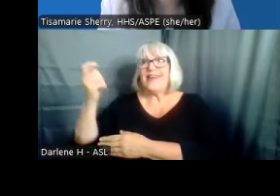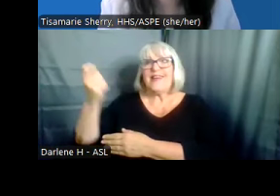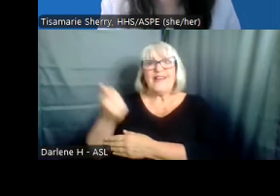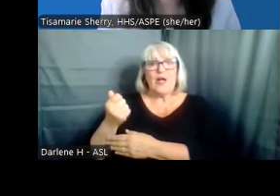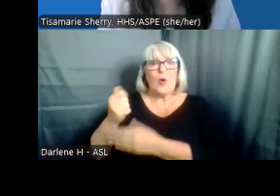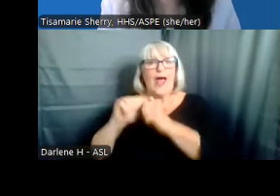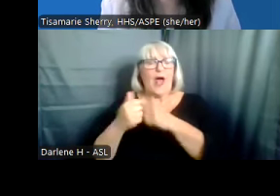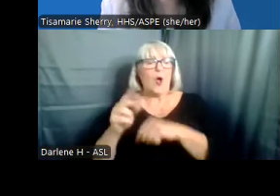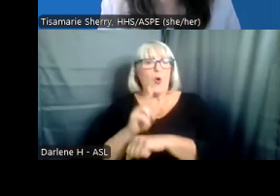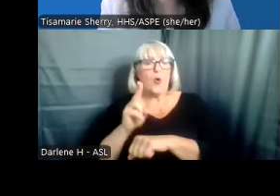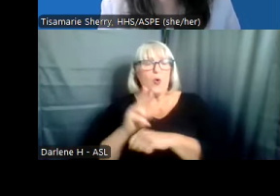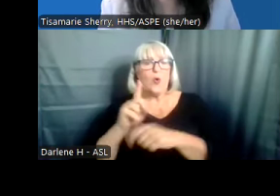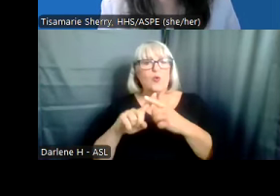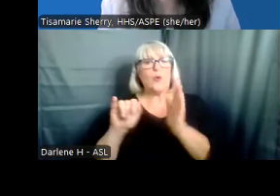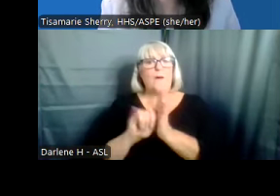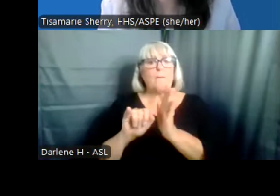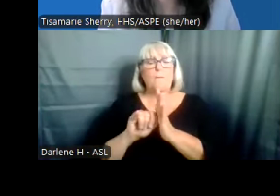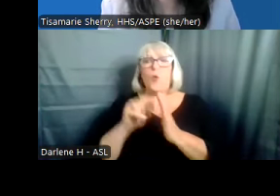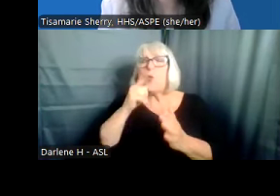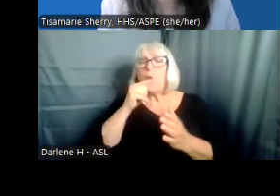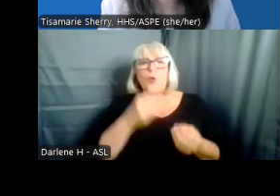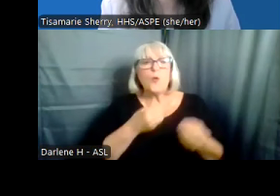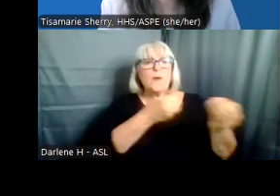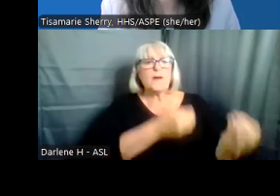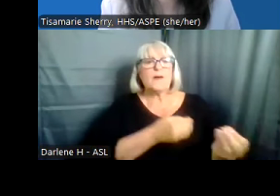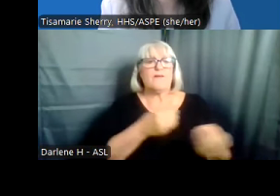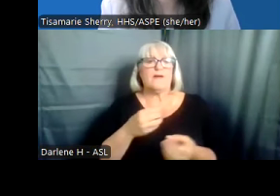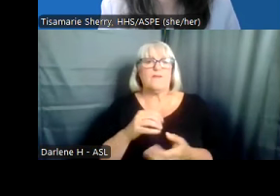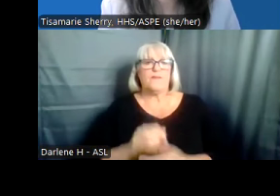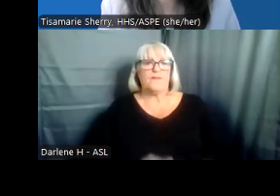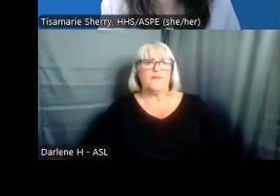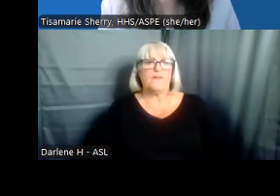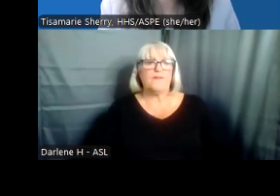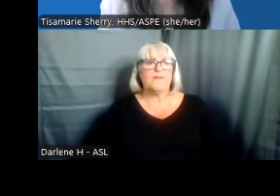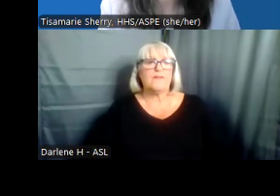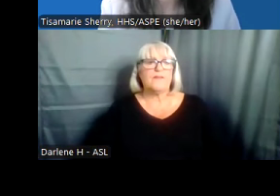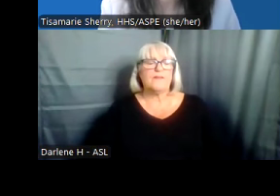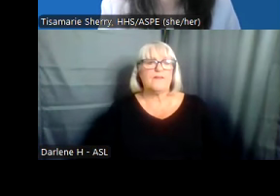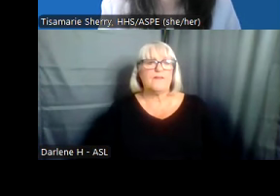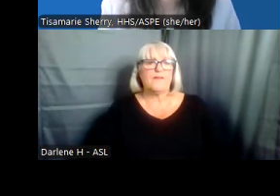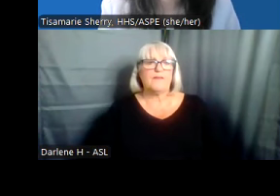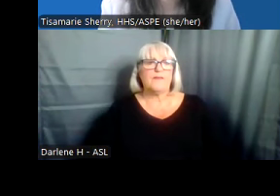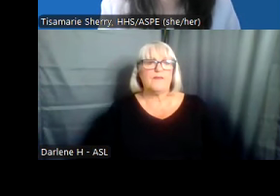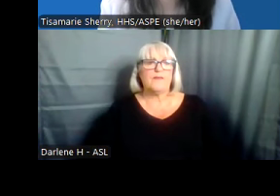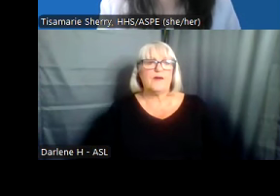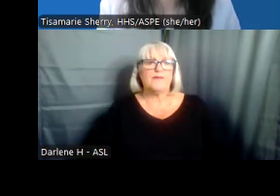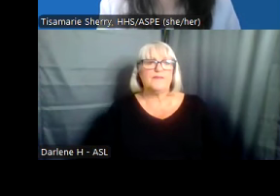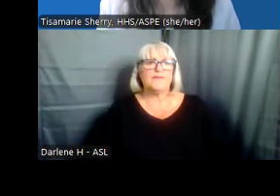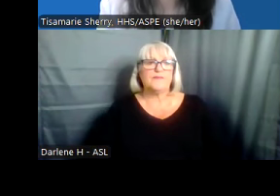Next slide.